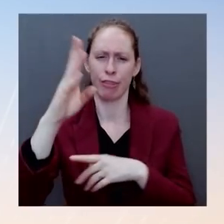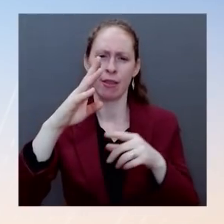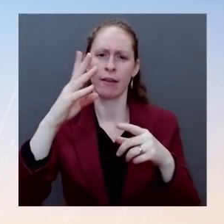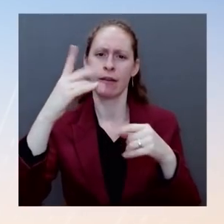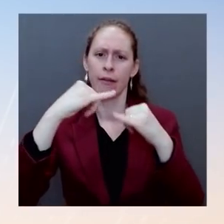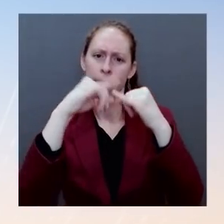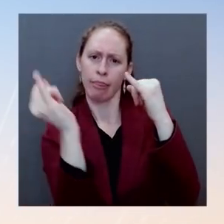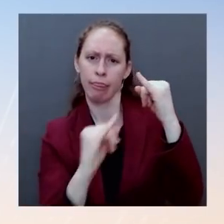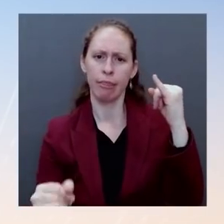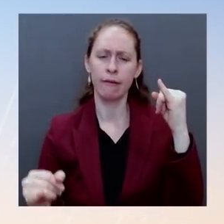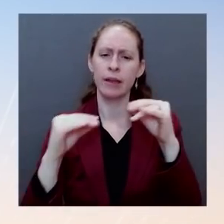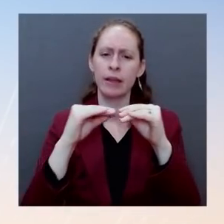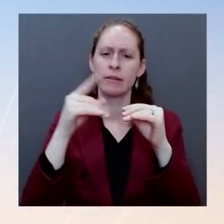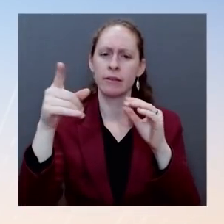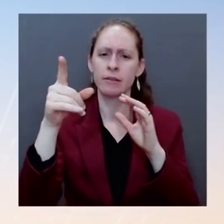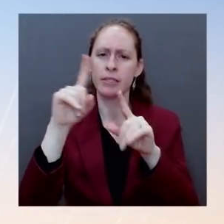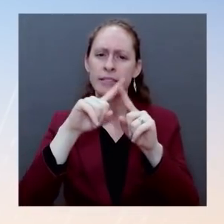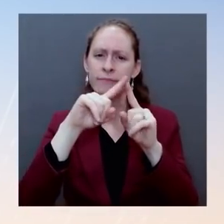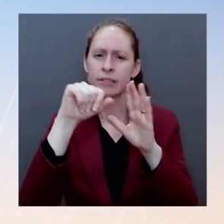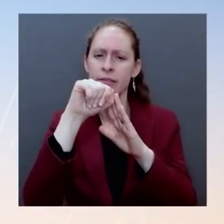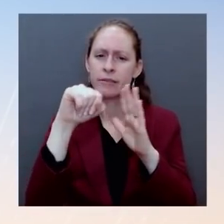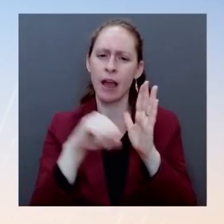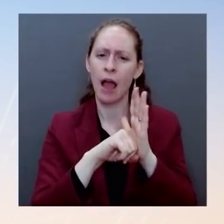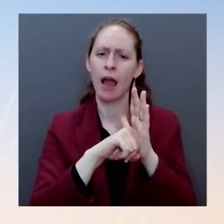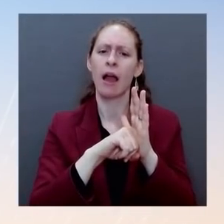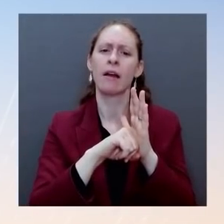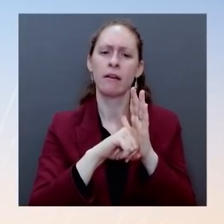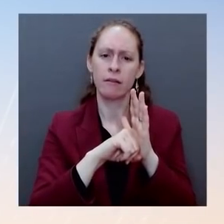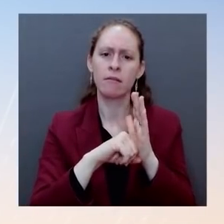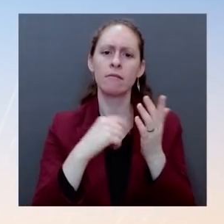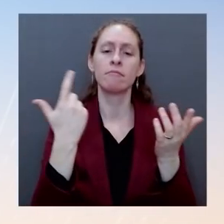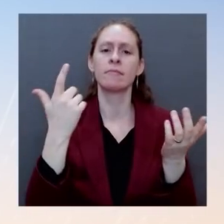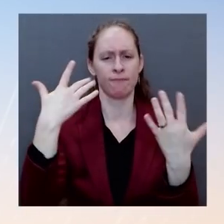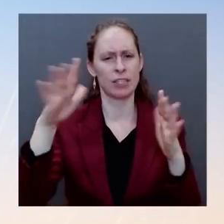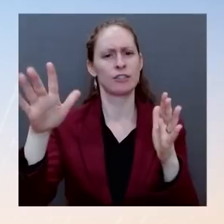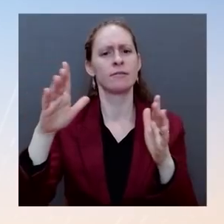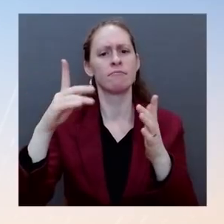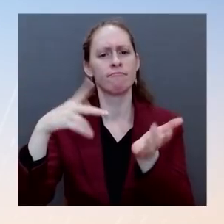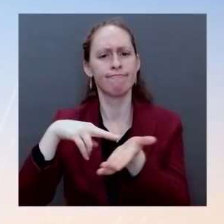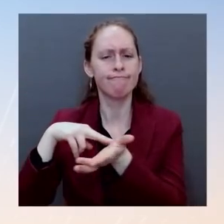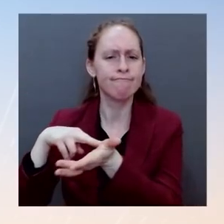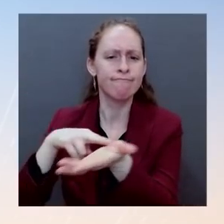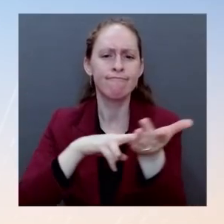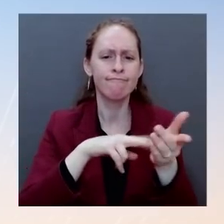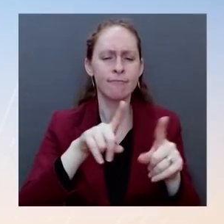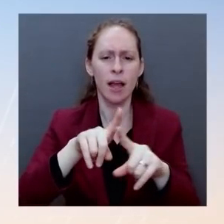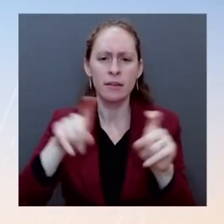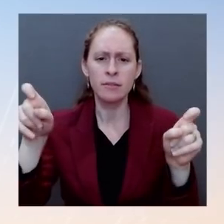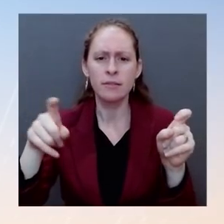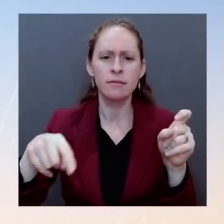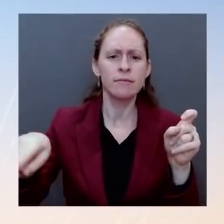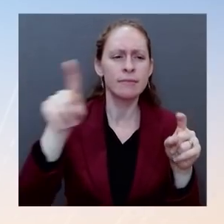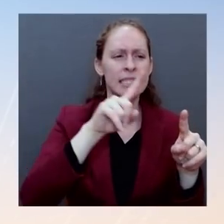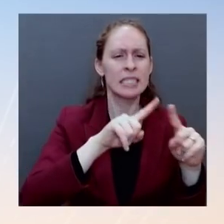the President -- on those right to vote provisions. Why hasn't he talked more about those gerrymandering provisions, about provisions about getting money out of politics,